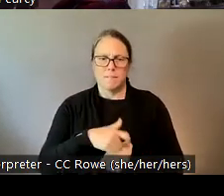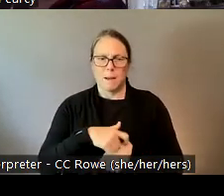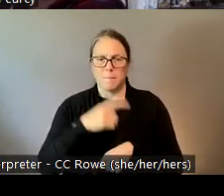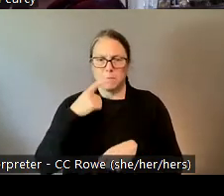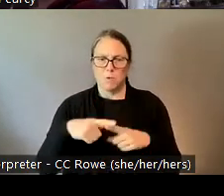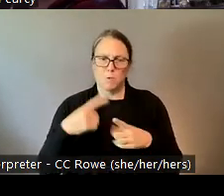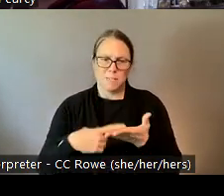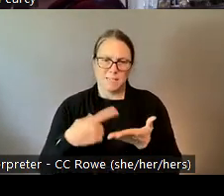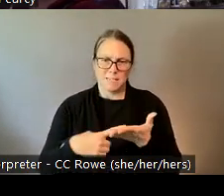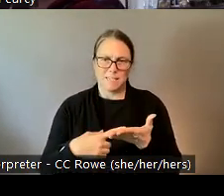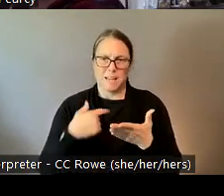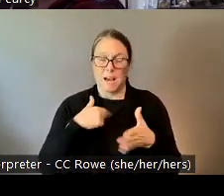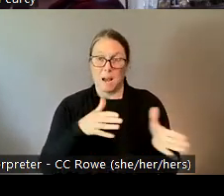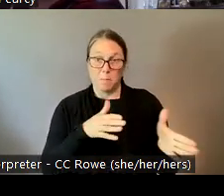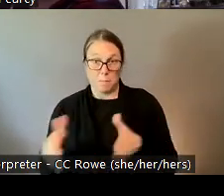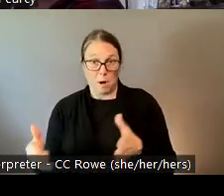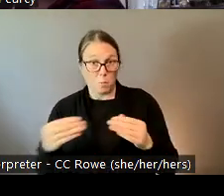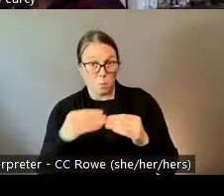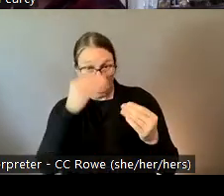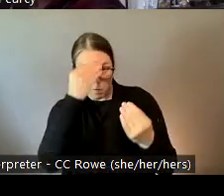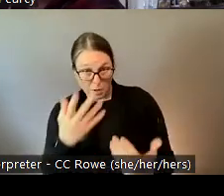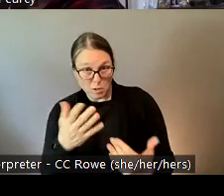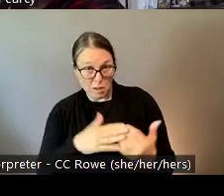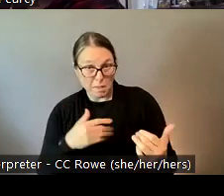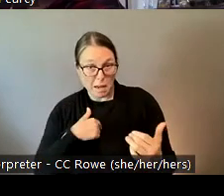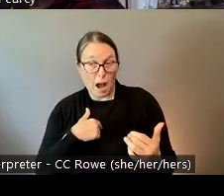I prepared a lot more information than I could fit in.